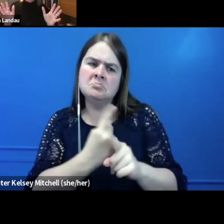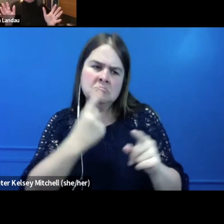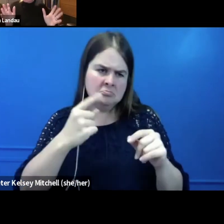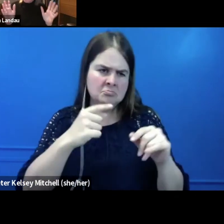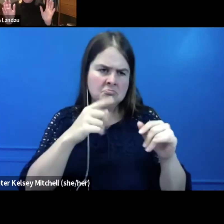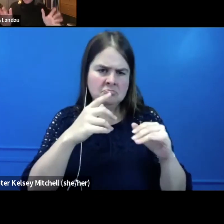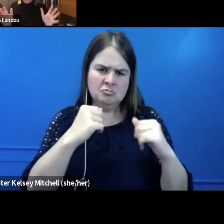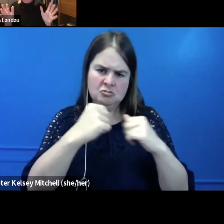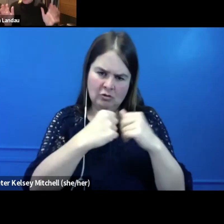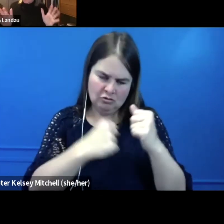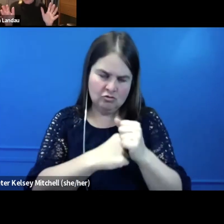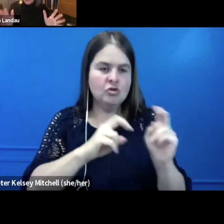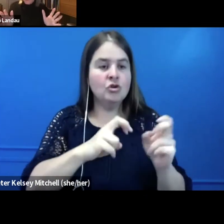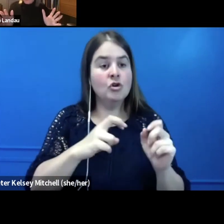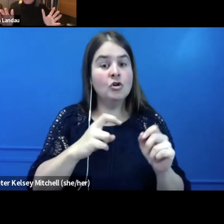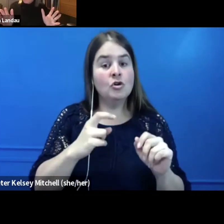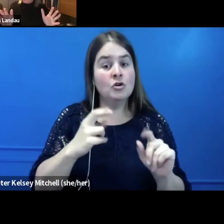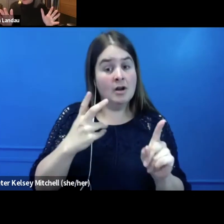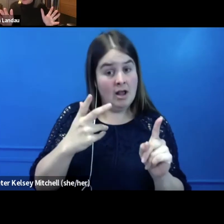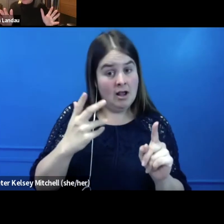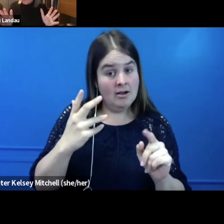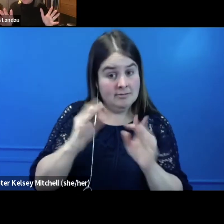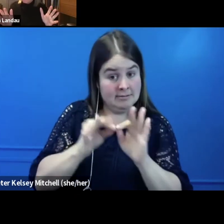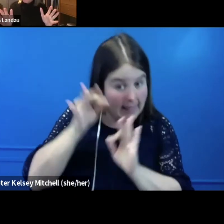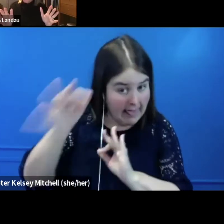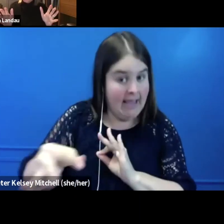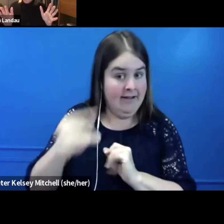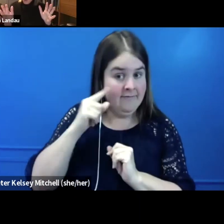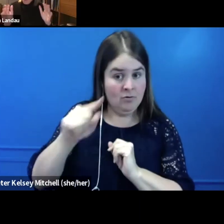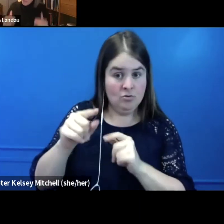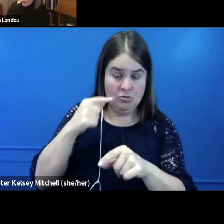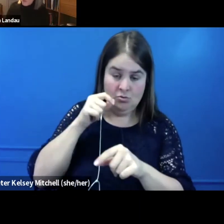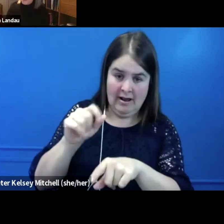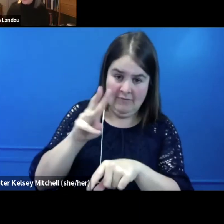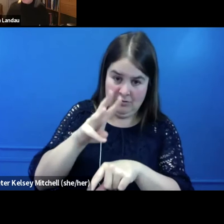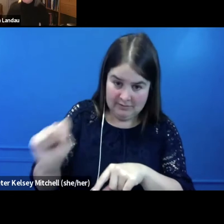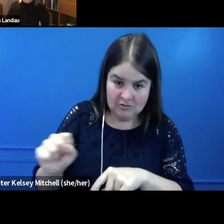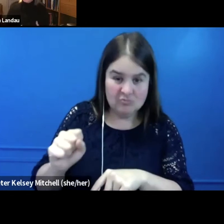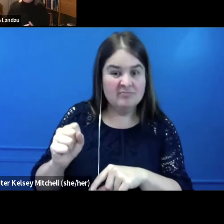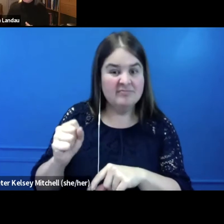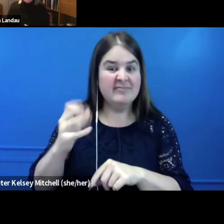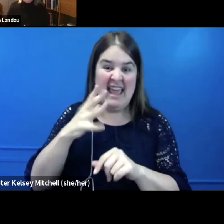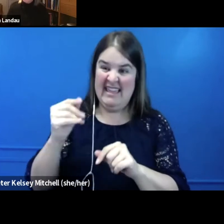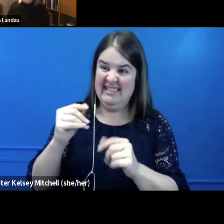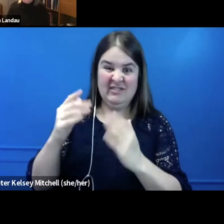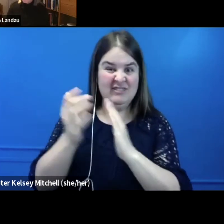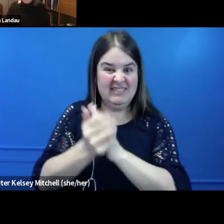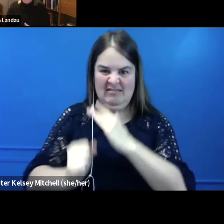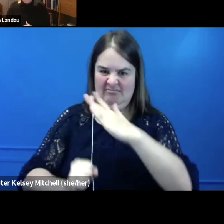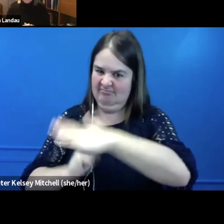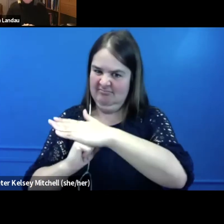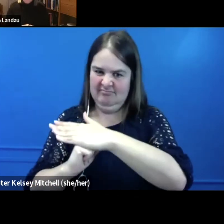developing 12 18 or 24 year old